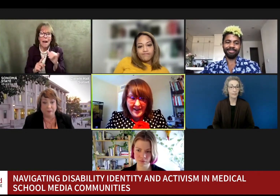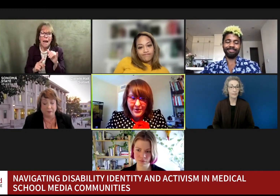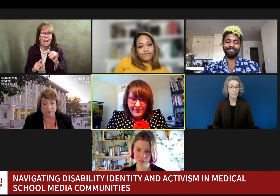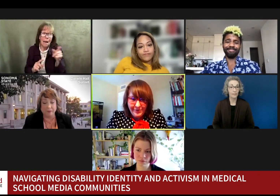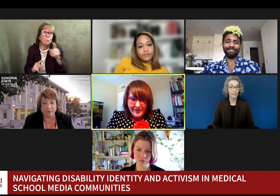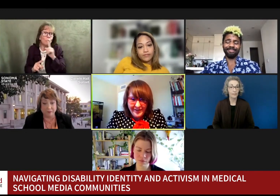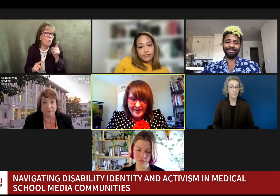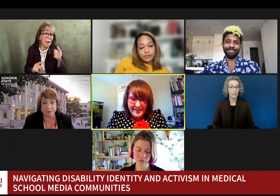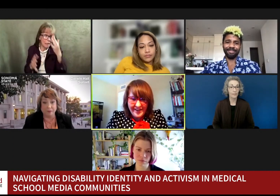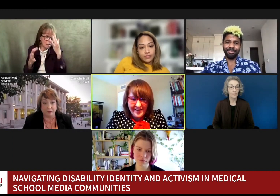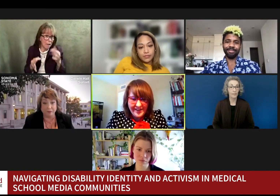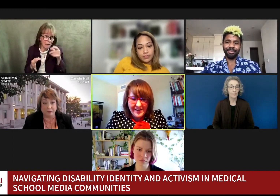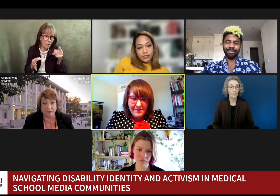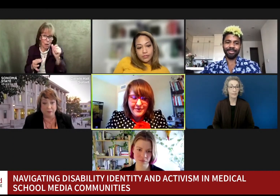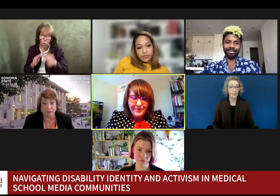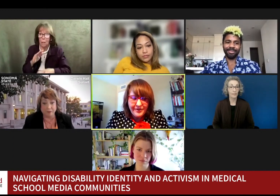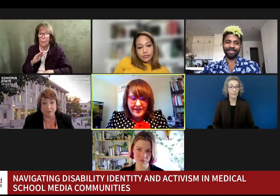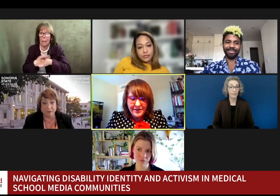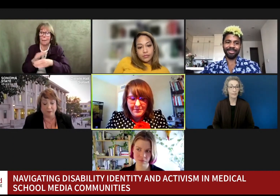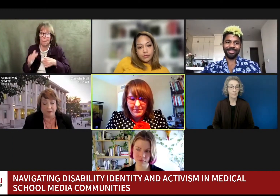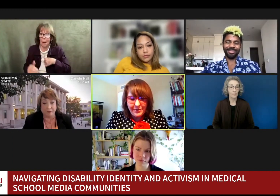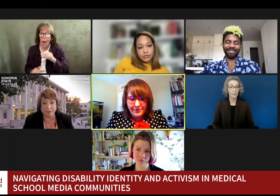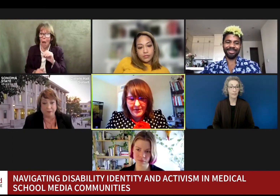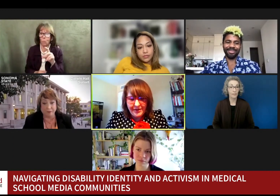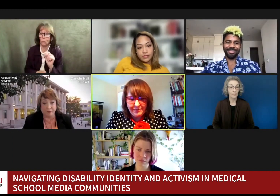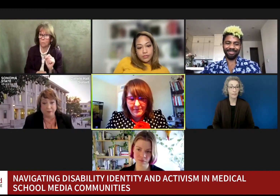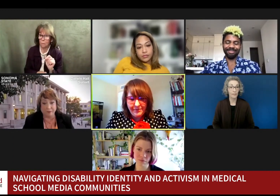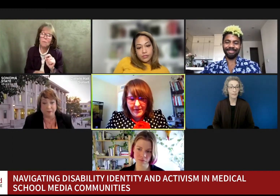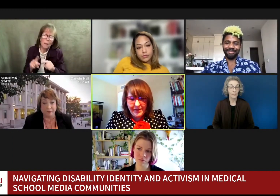I know they wouldn't, cuz my school has actually been pretty cool.